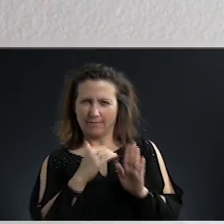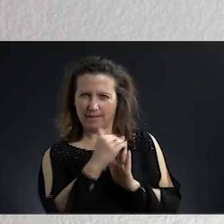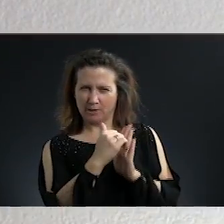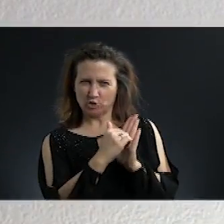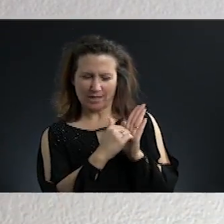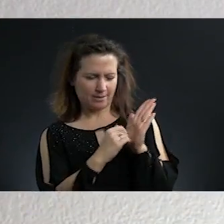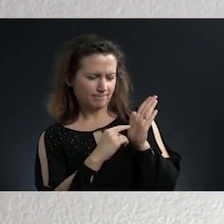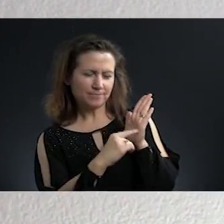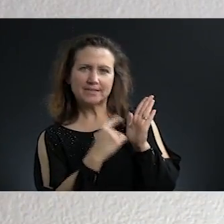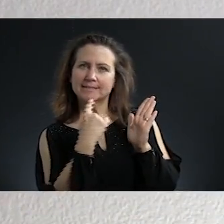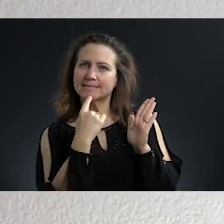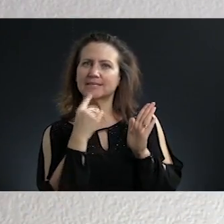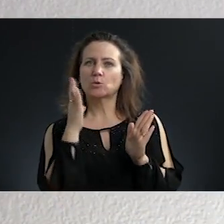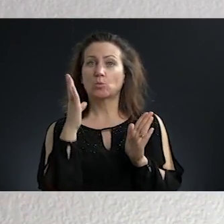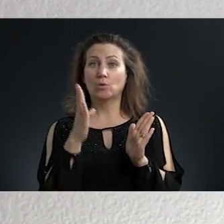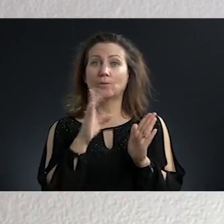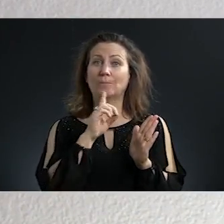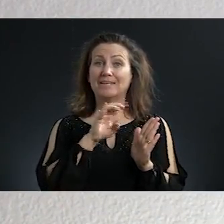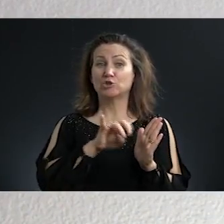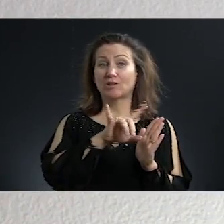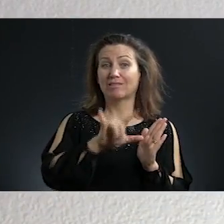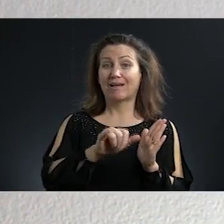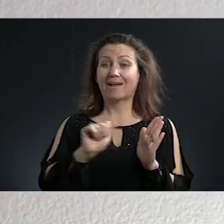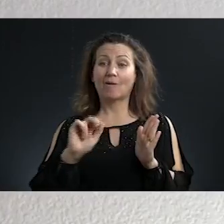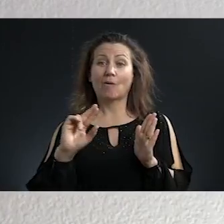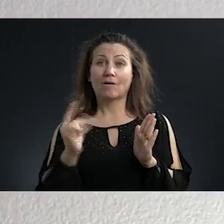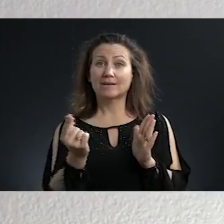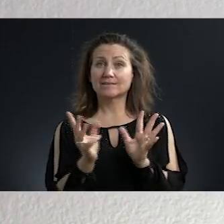And it does state that it will be the july and august meetings